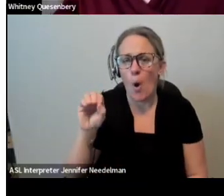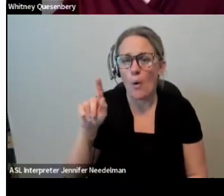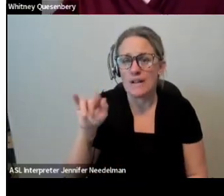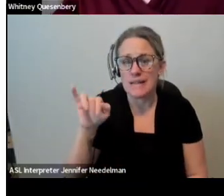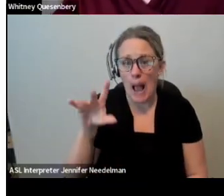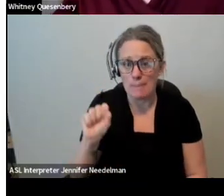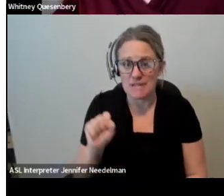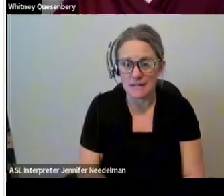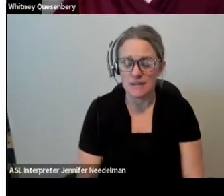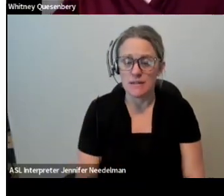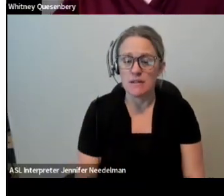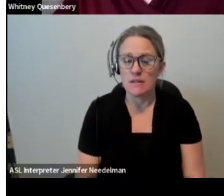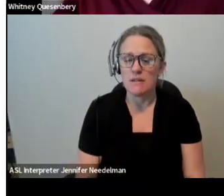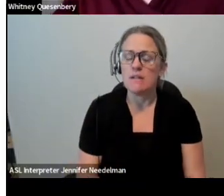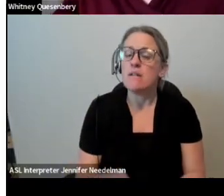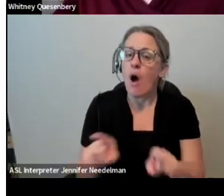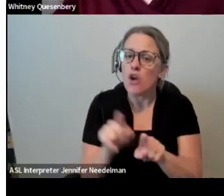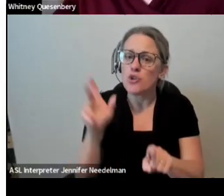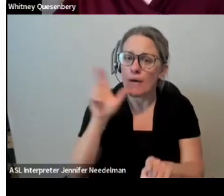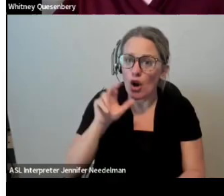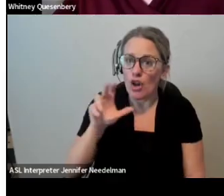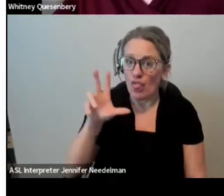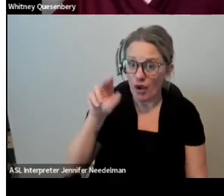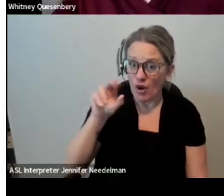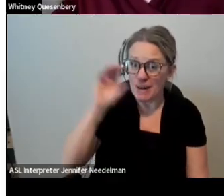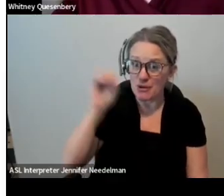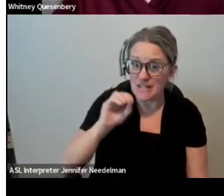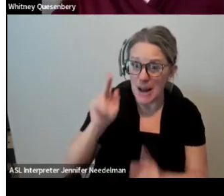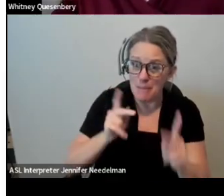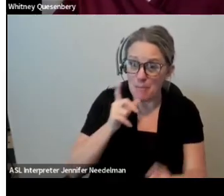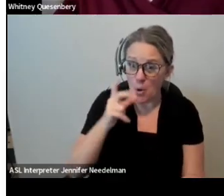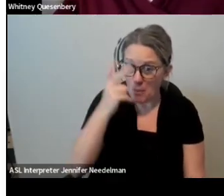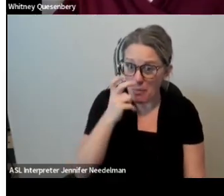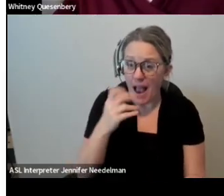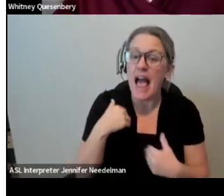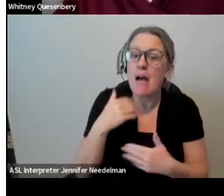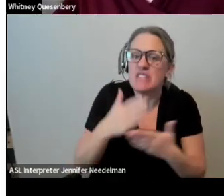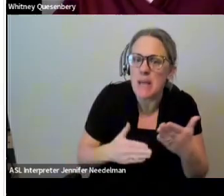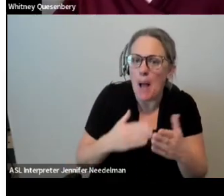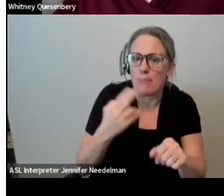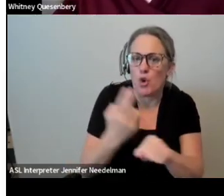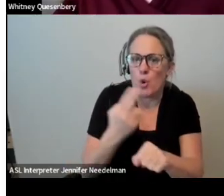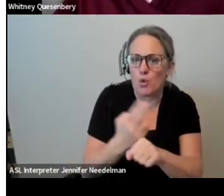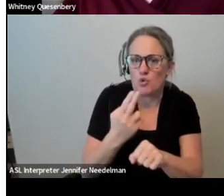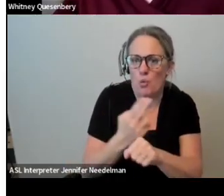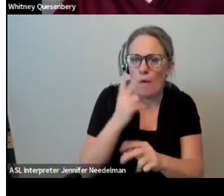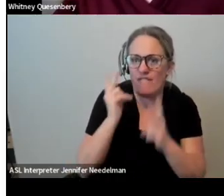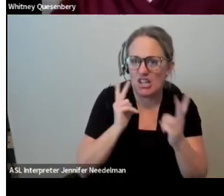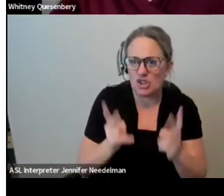who are legally blind can have vision, have some usable vision. So we began thinking about how could you design something